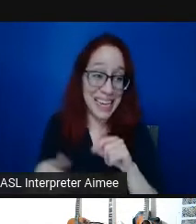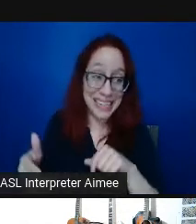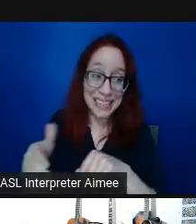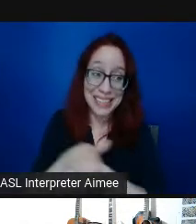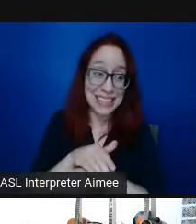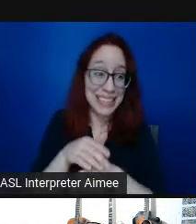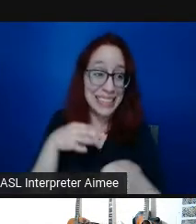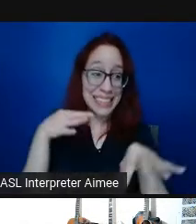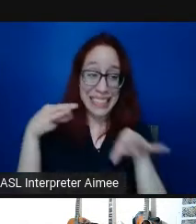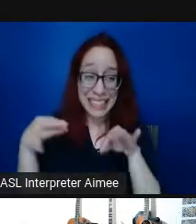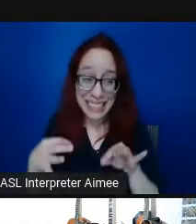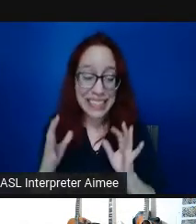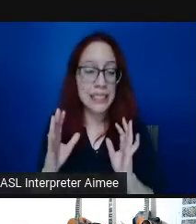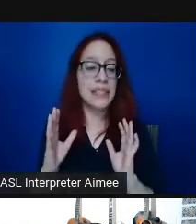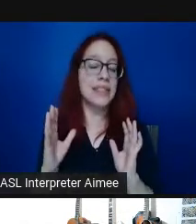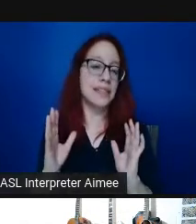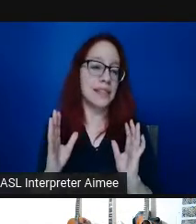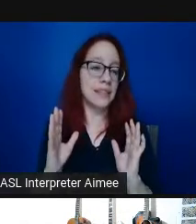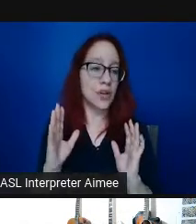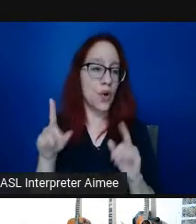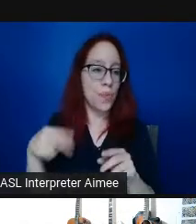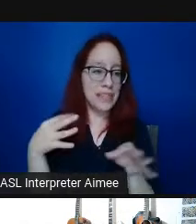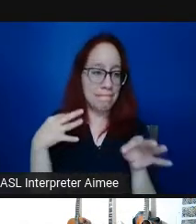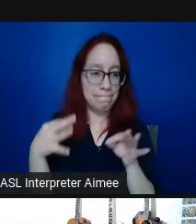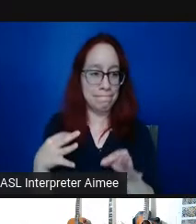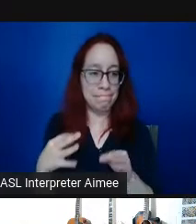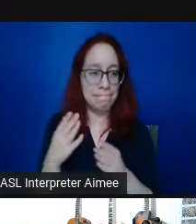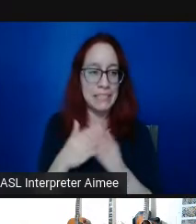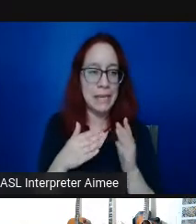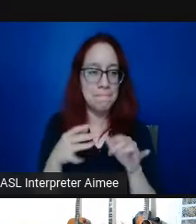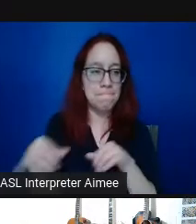and so I'm only going to cover some common accessibility issues.